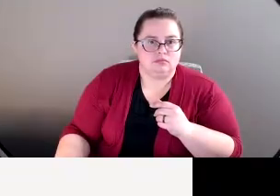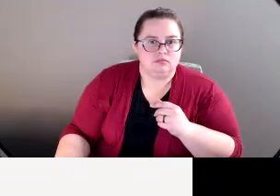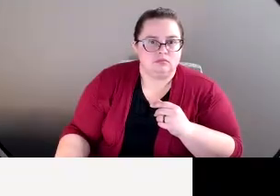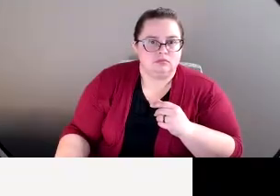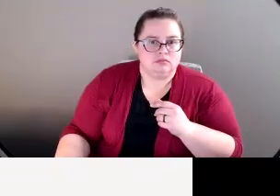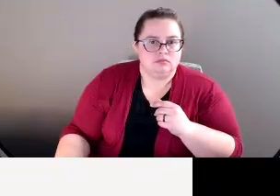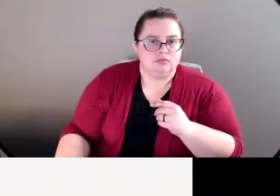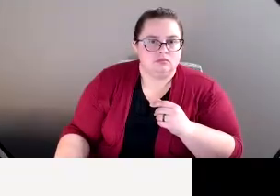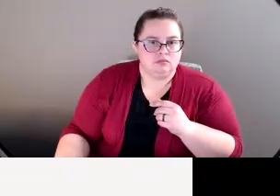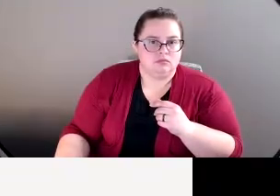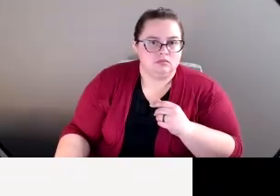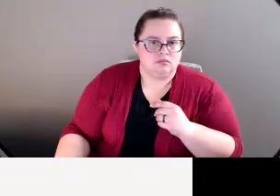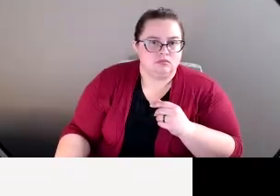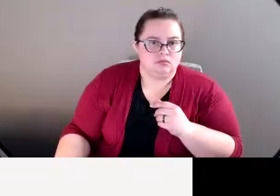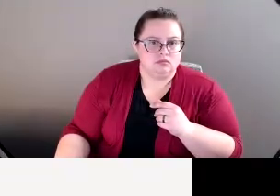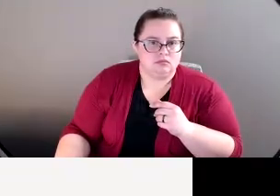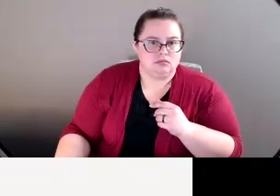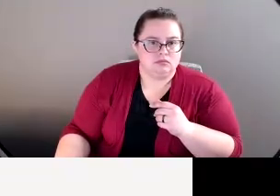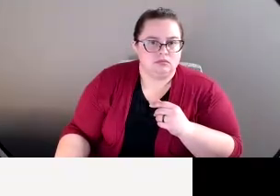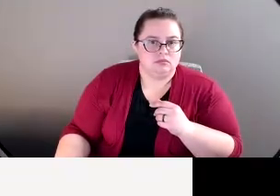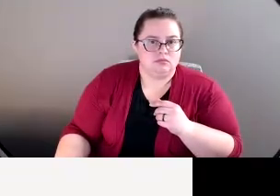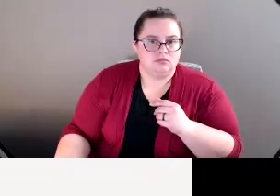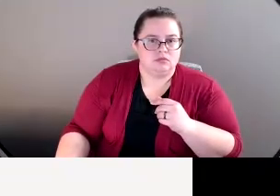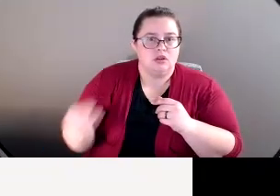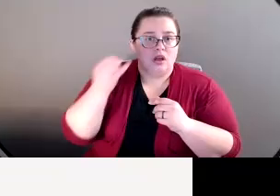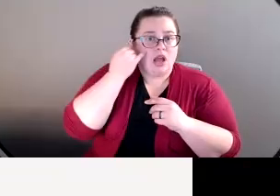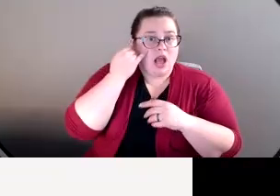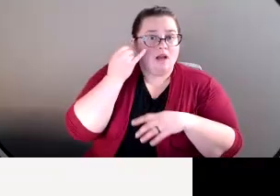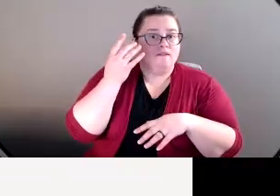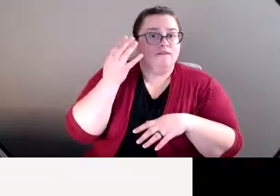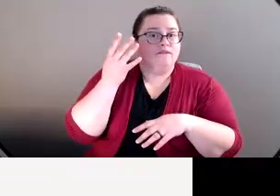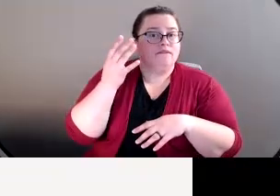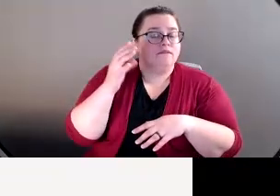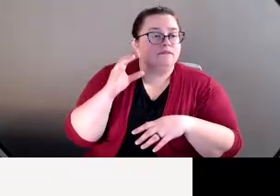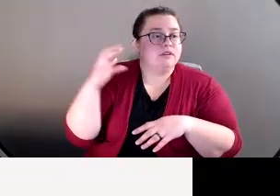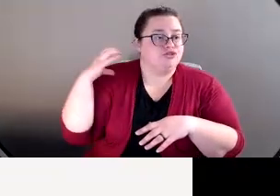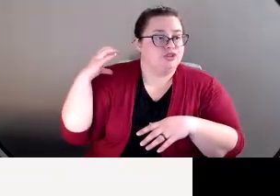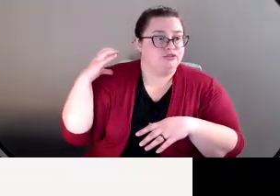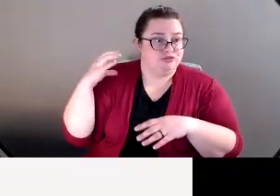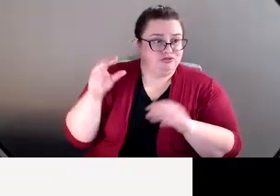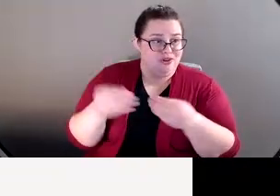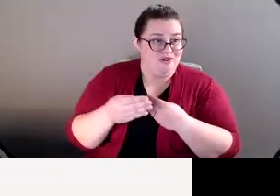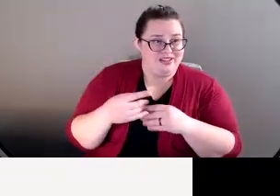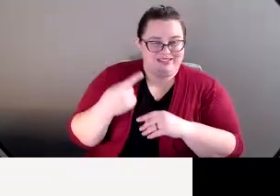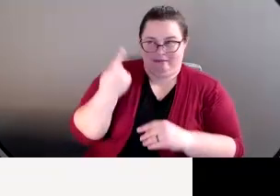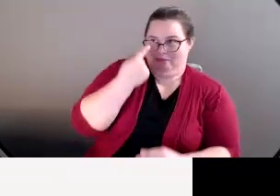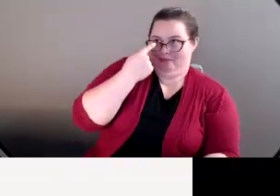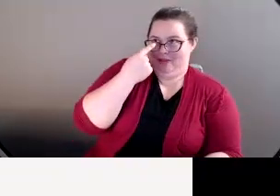Once we hear from the Chancellor's office or anything like, oh, you'll have a lot of you're using a lot of space on the Studio,